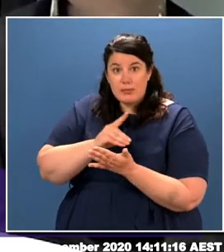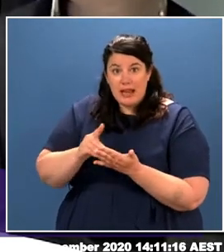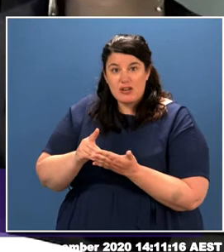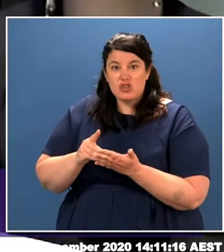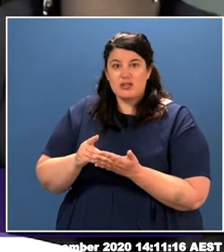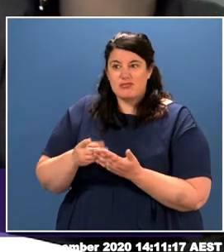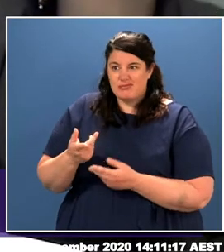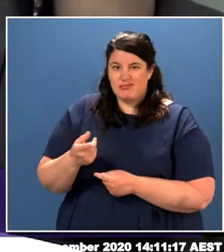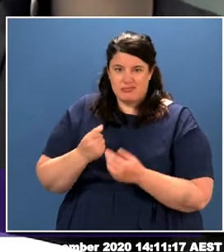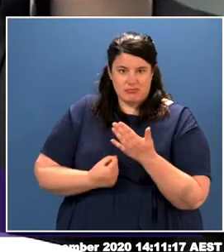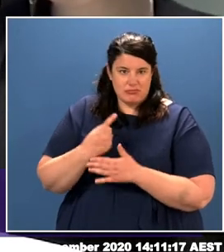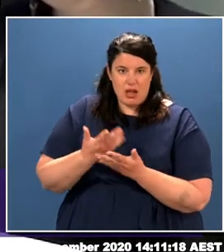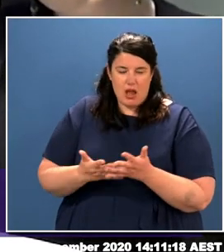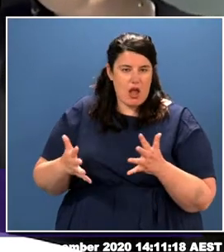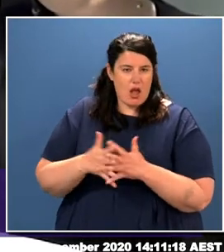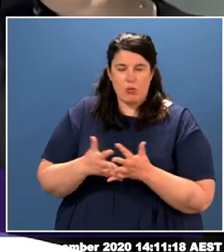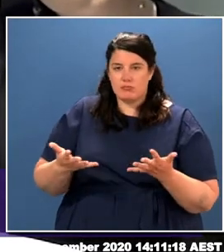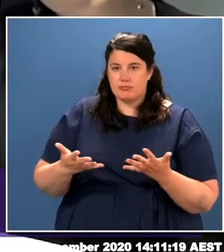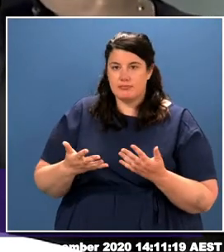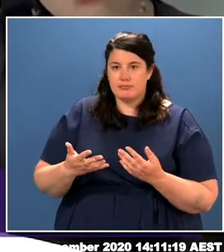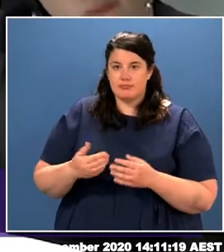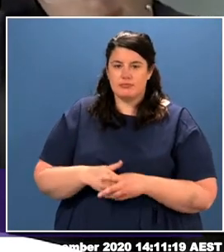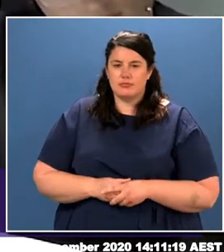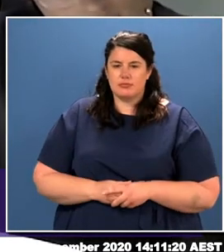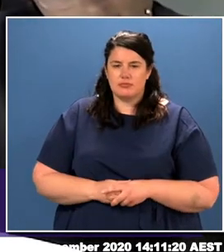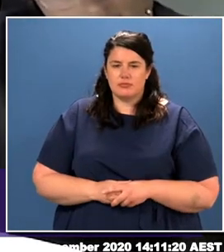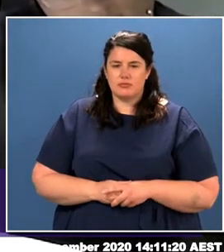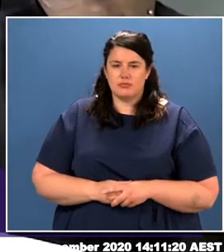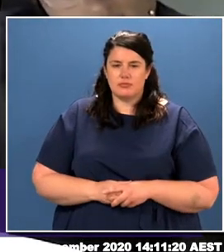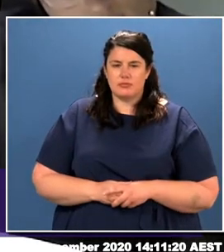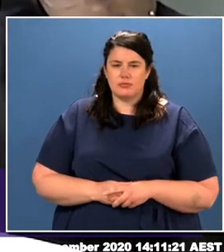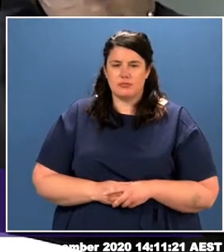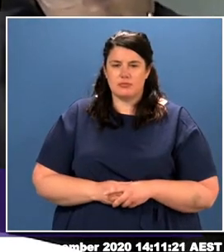and that can be conceptualised to range from subtle forms, so for example, being